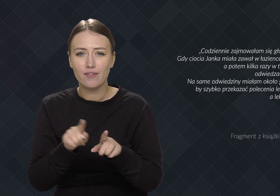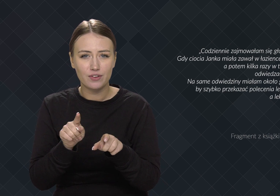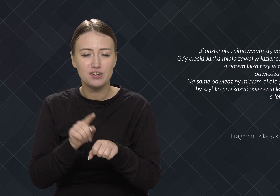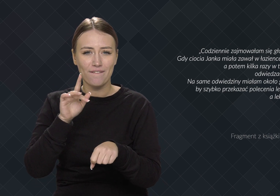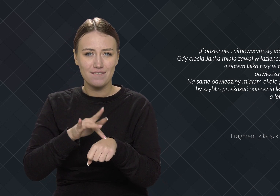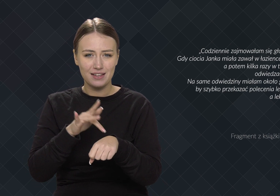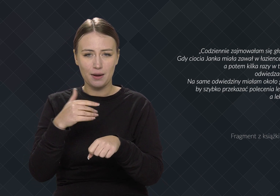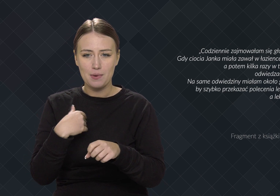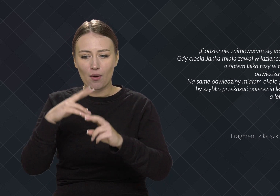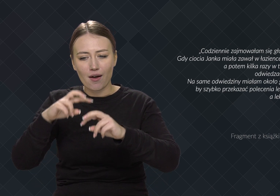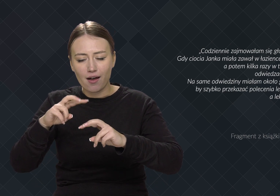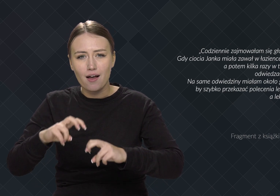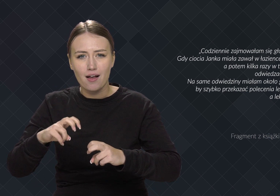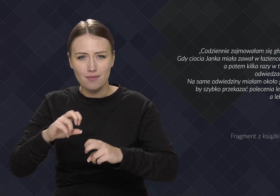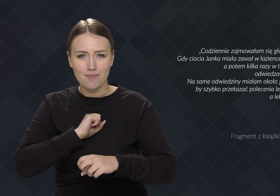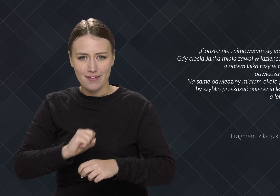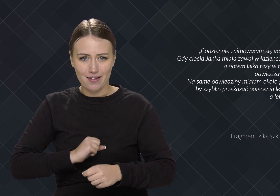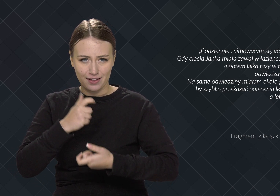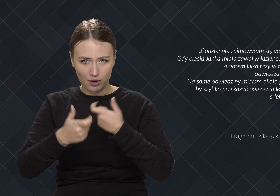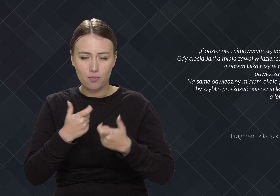and test results,